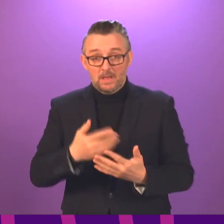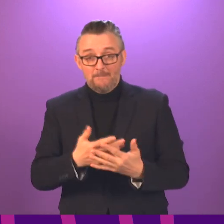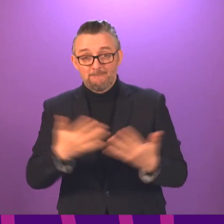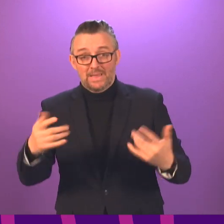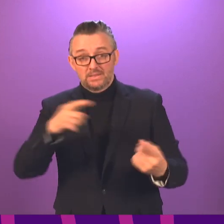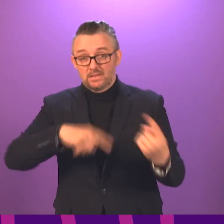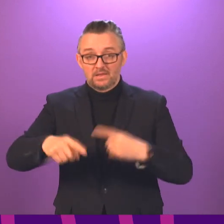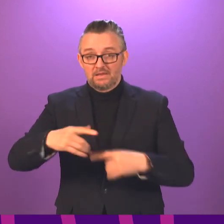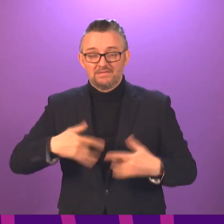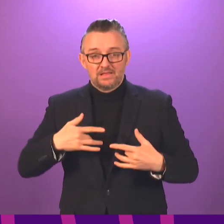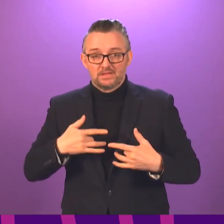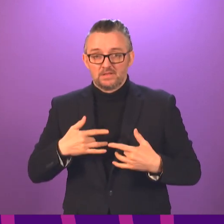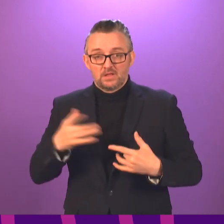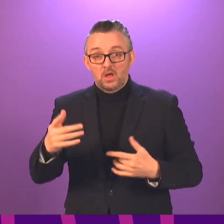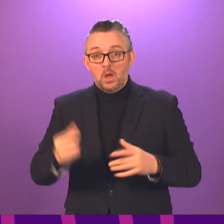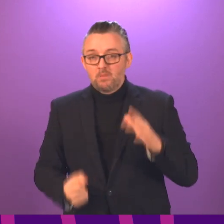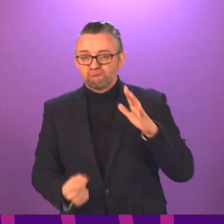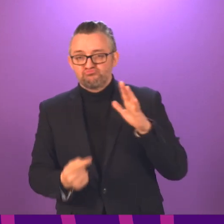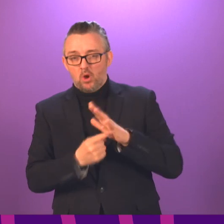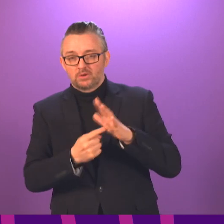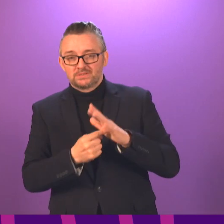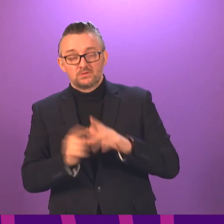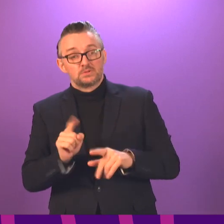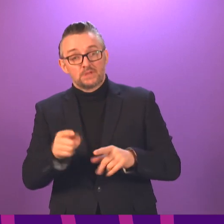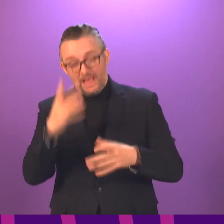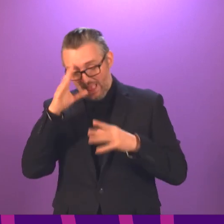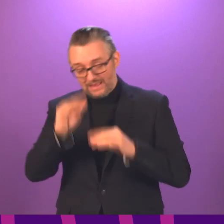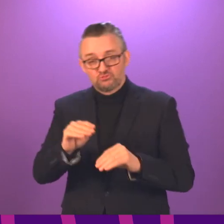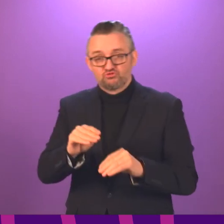that it is right to prioritise the wellbeing and education of young people—I am not suggesting